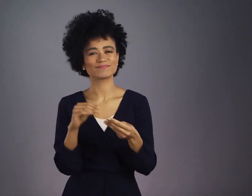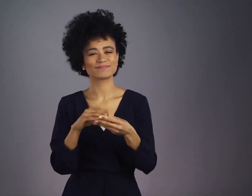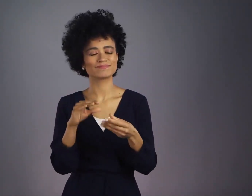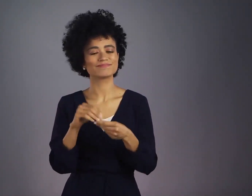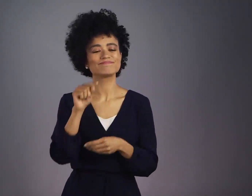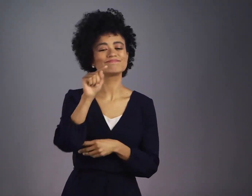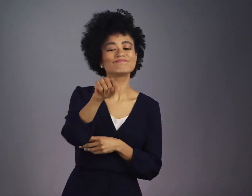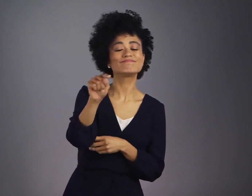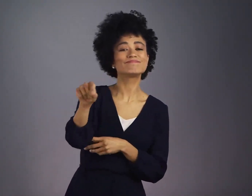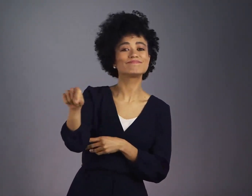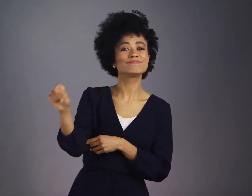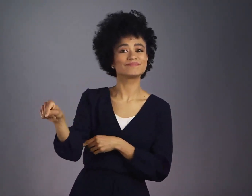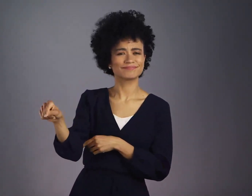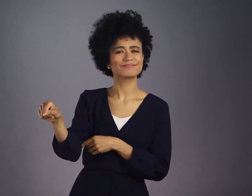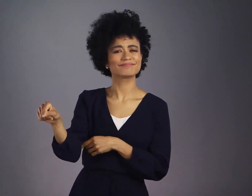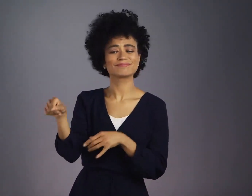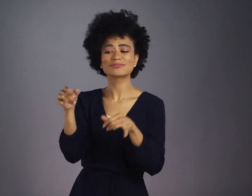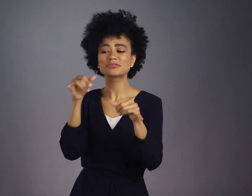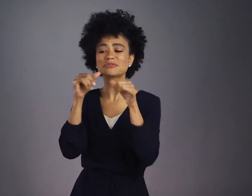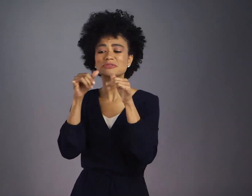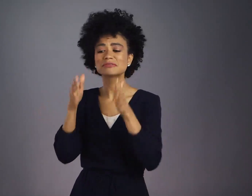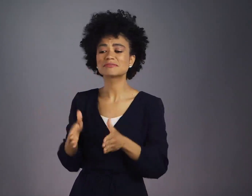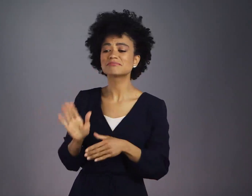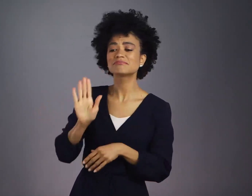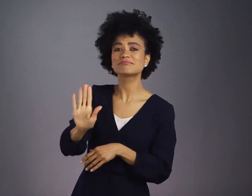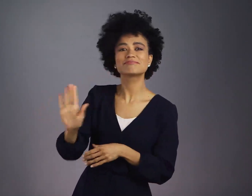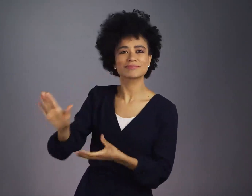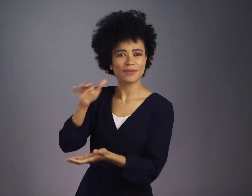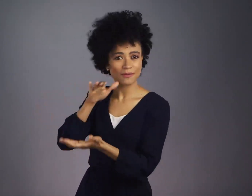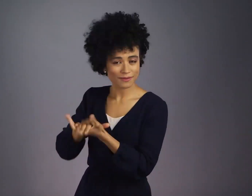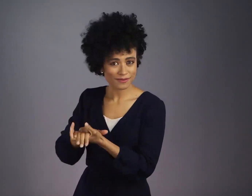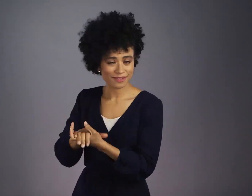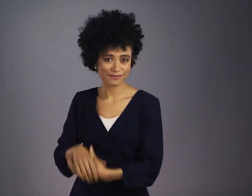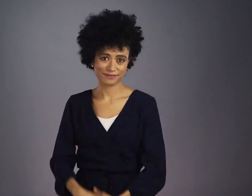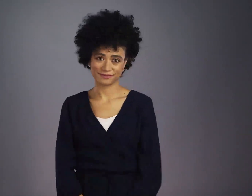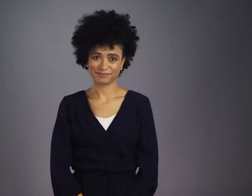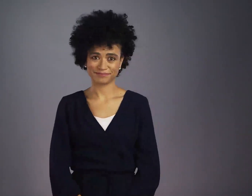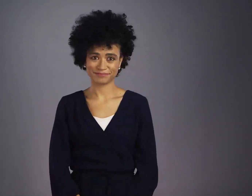We want the wives of Alcoholics Anonymous to address the wives of men who drink too much.